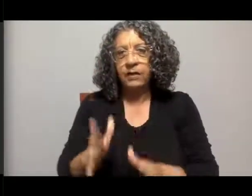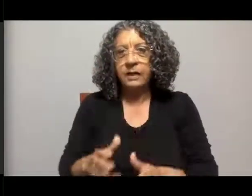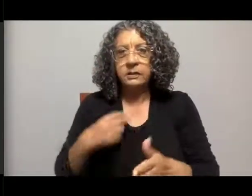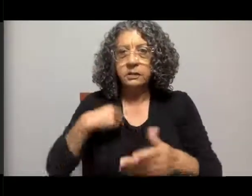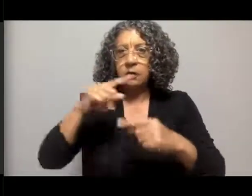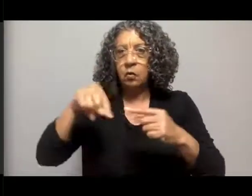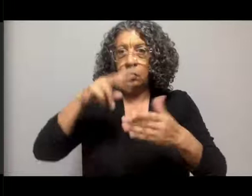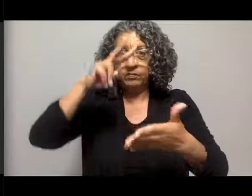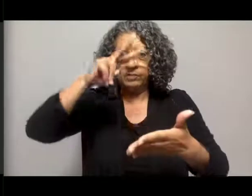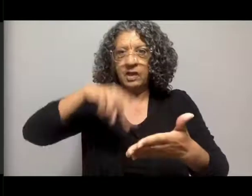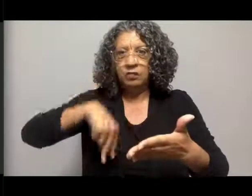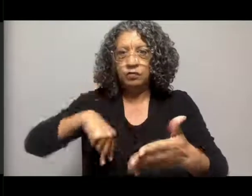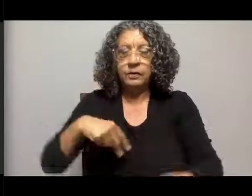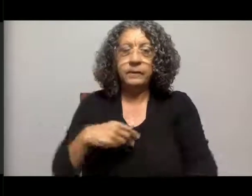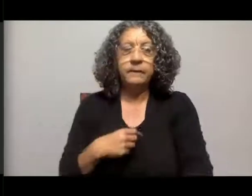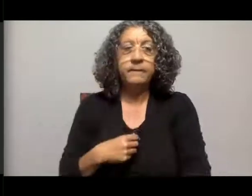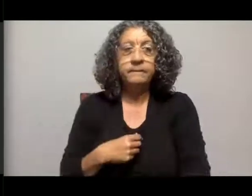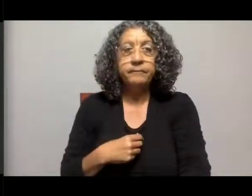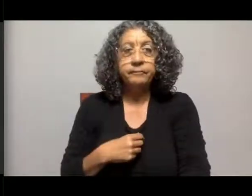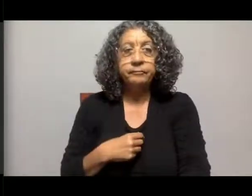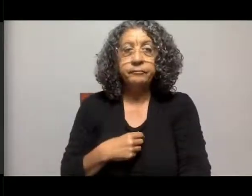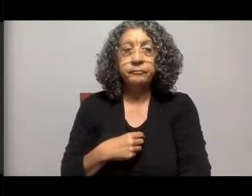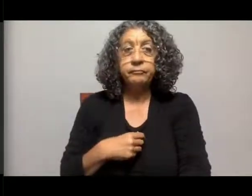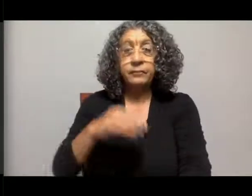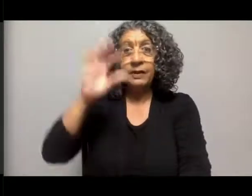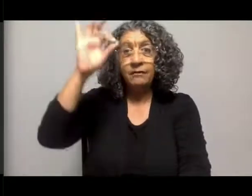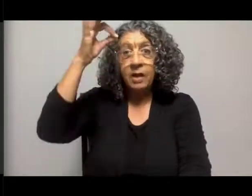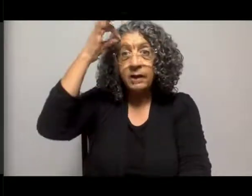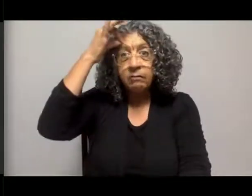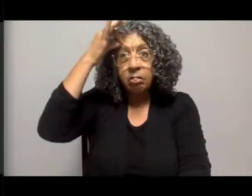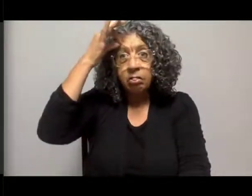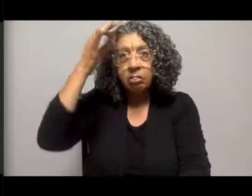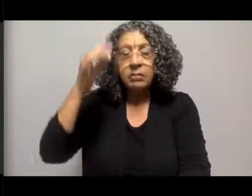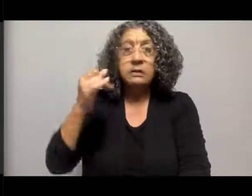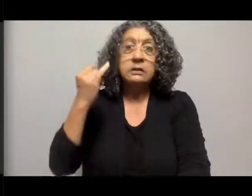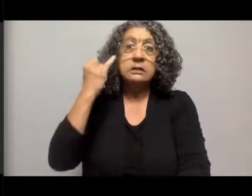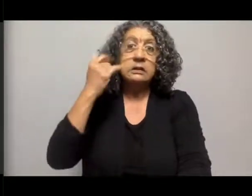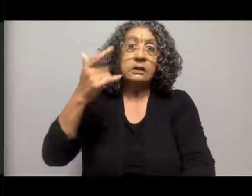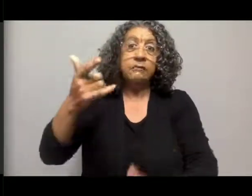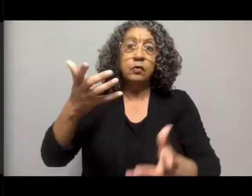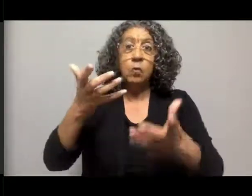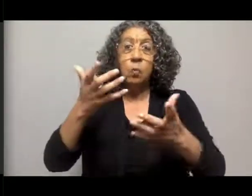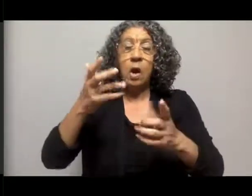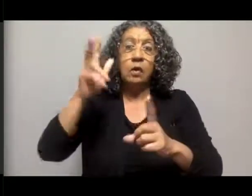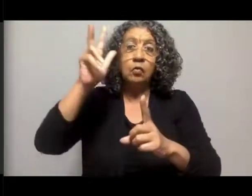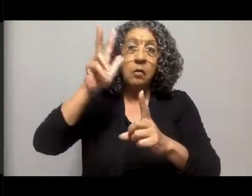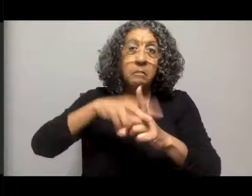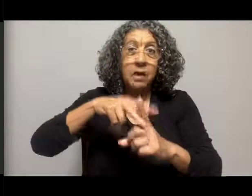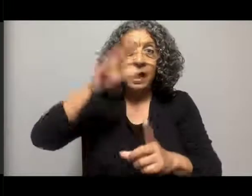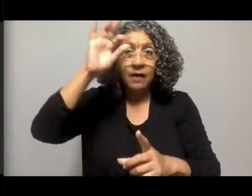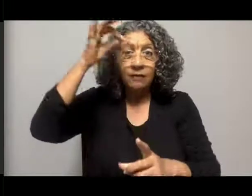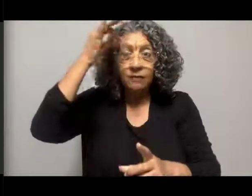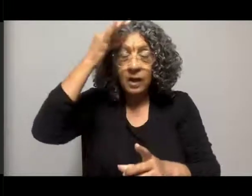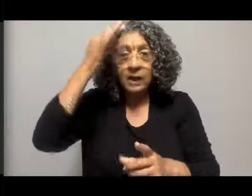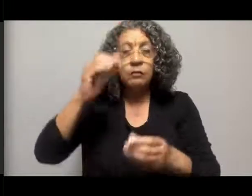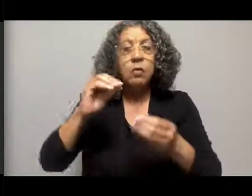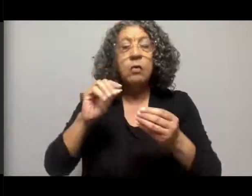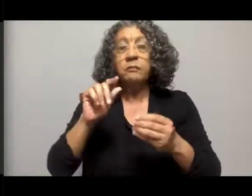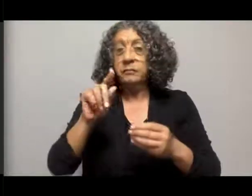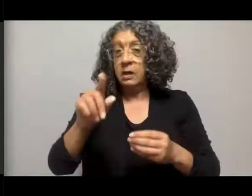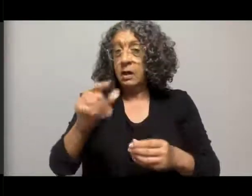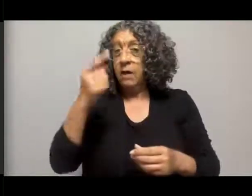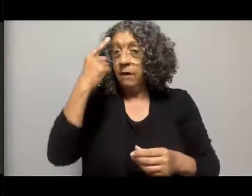and it might be confusing for the supervisor when they read it. Another resume is a federal